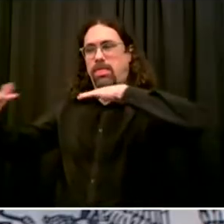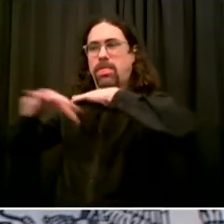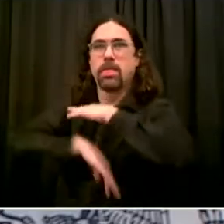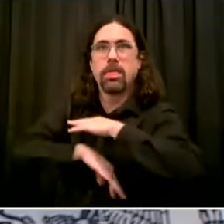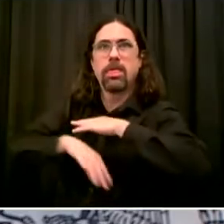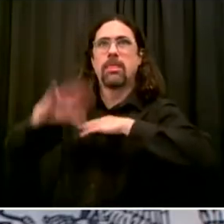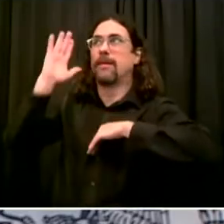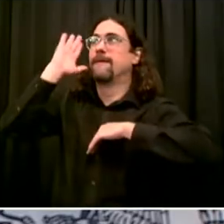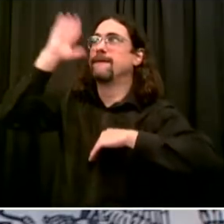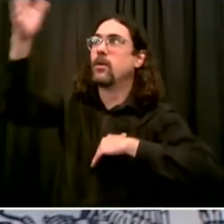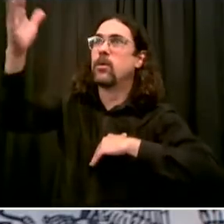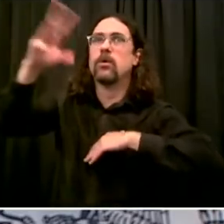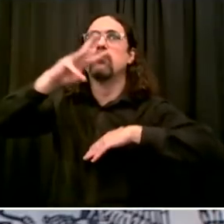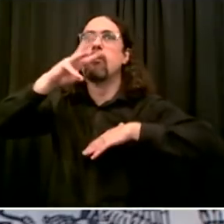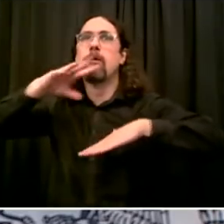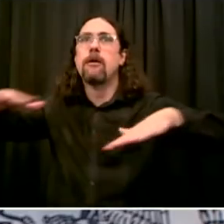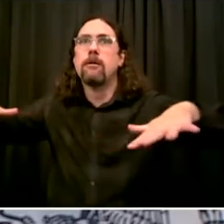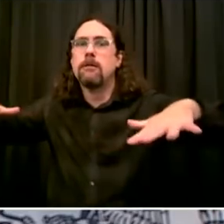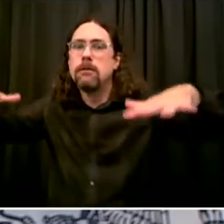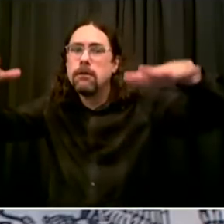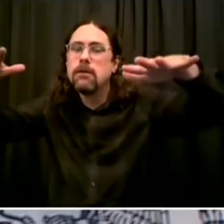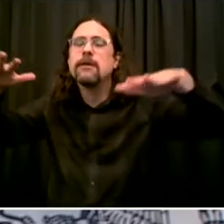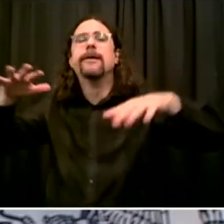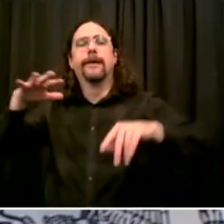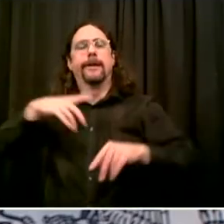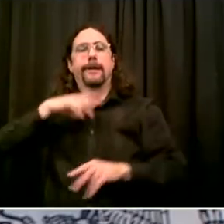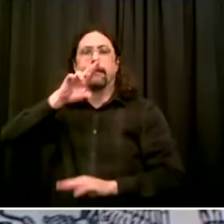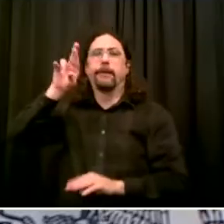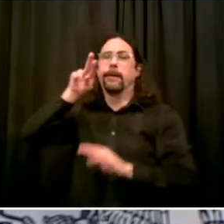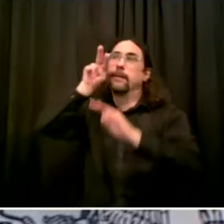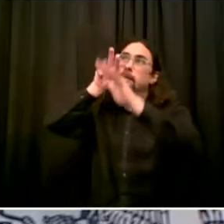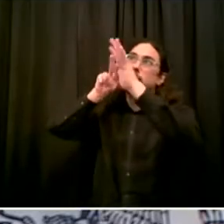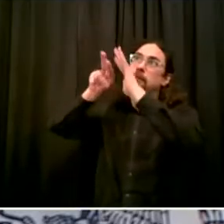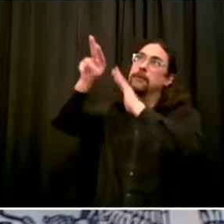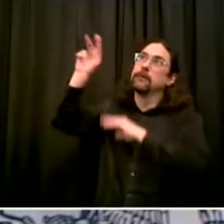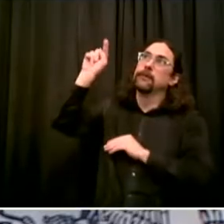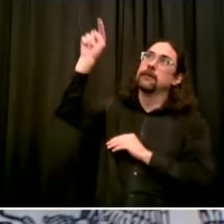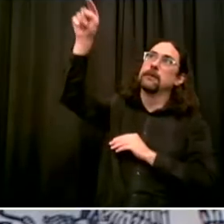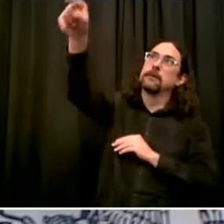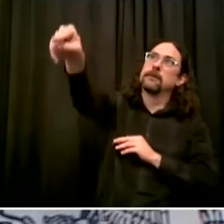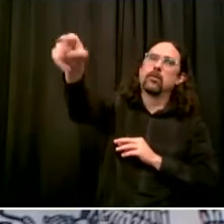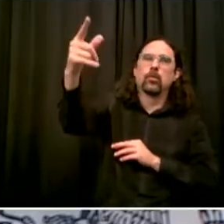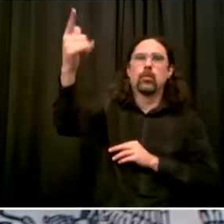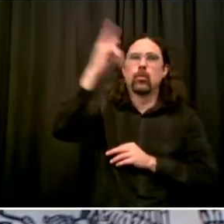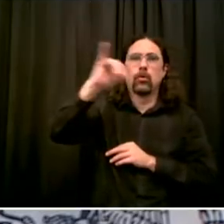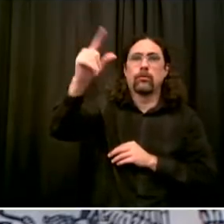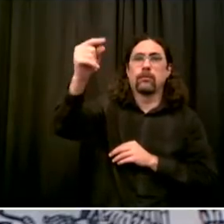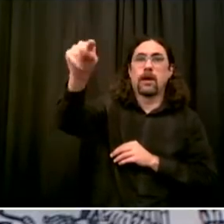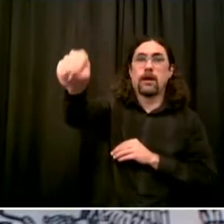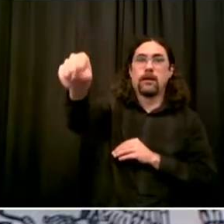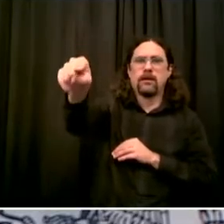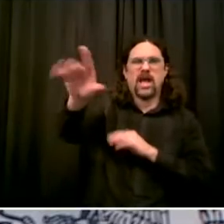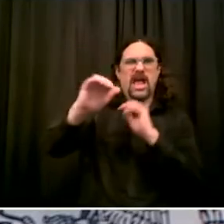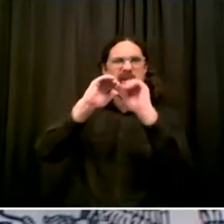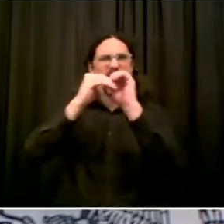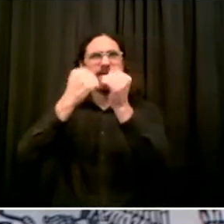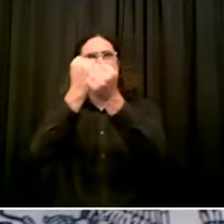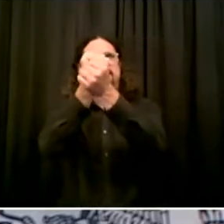NELI, WHAT IS THE CITY GOING TO LOOK LIKE IN LIGHT OF GLOBAL WARMING. I WILL SAY I